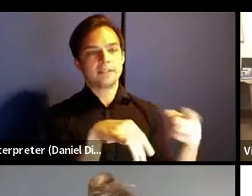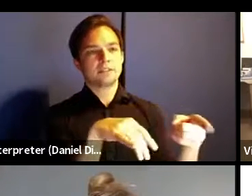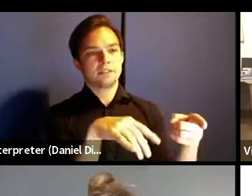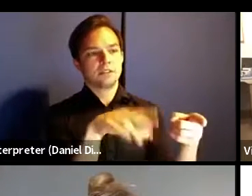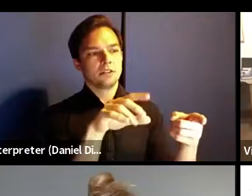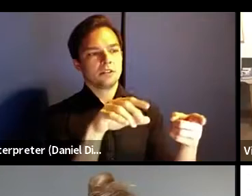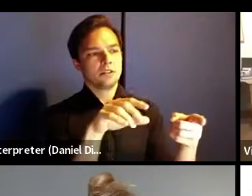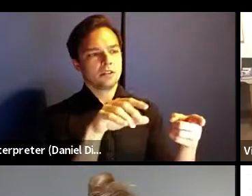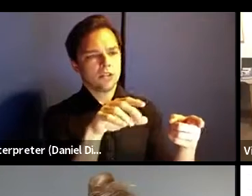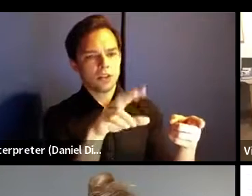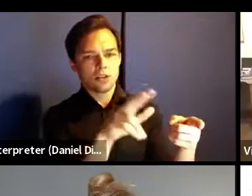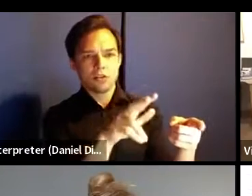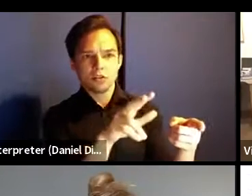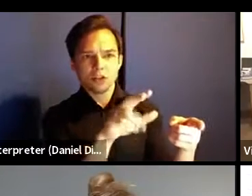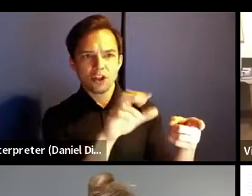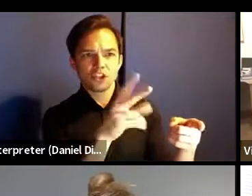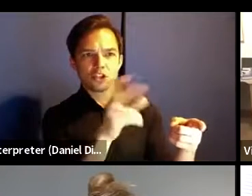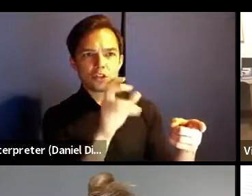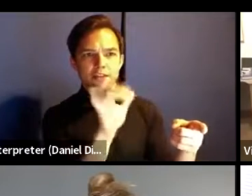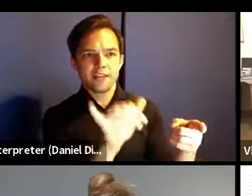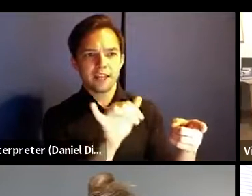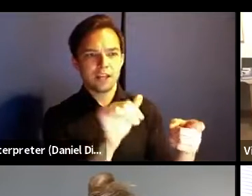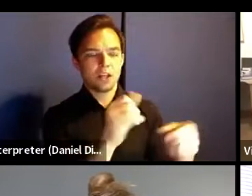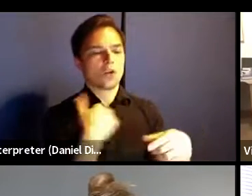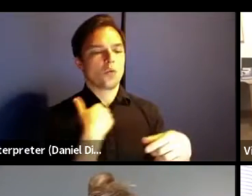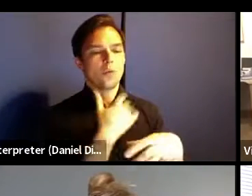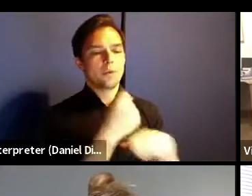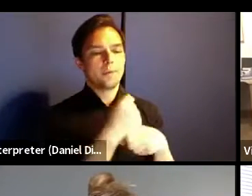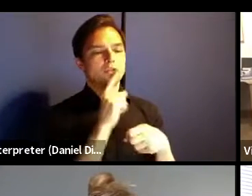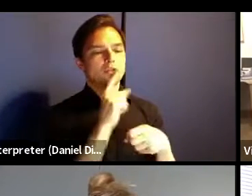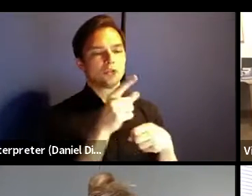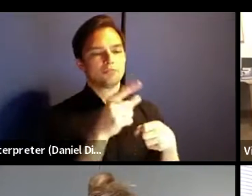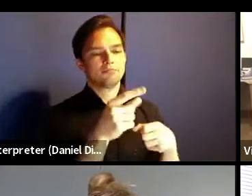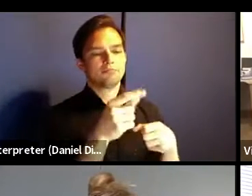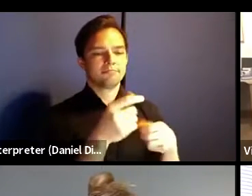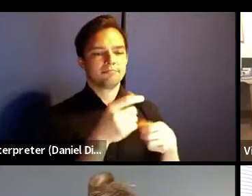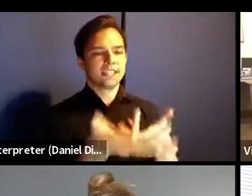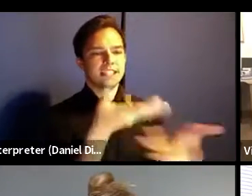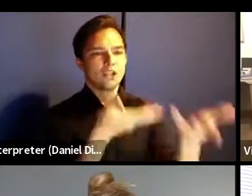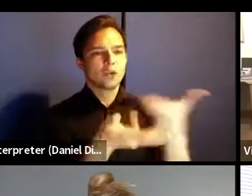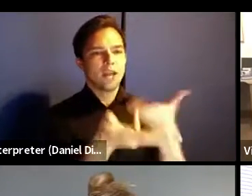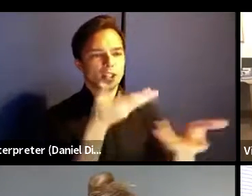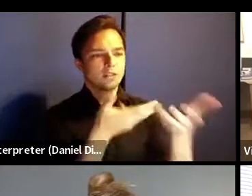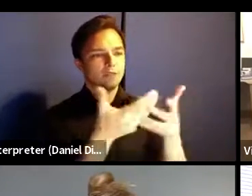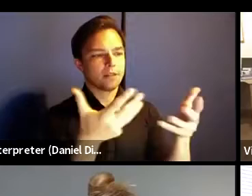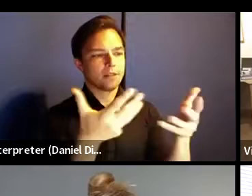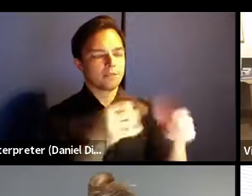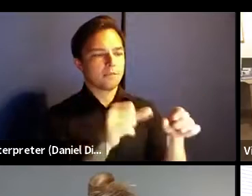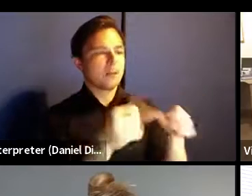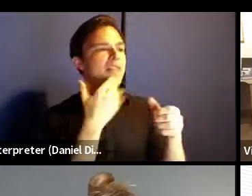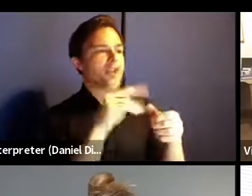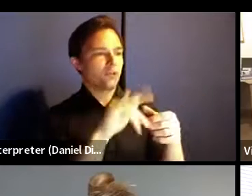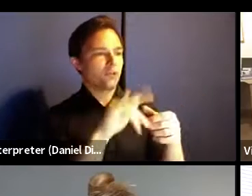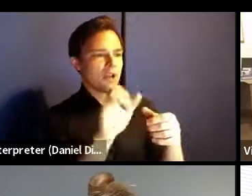'cause we wanted to make sure that this was as interactive as possible. So great question, Kyle. And we were very deliberate about making sure,